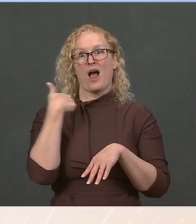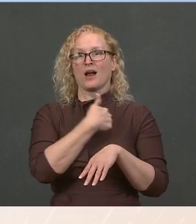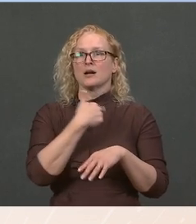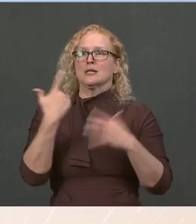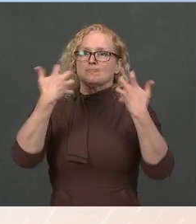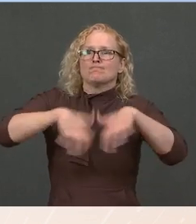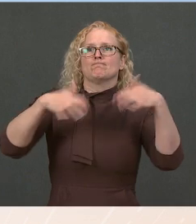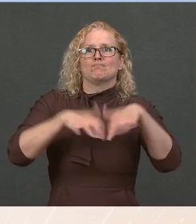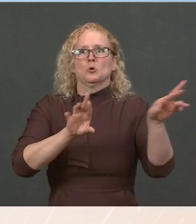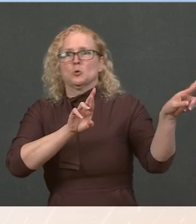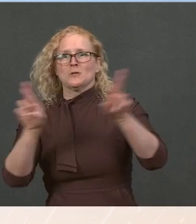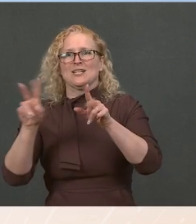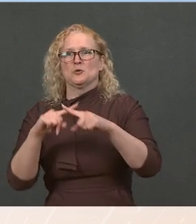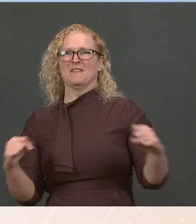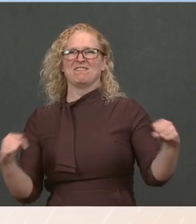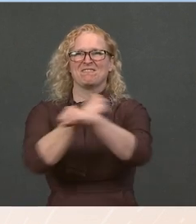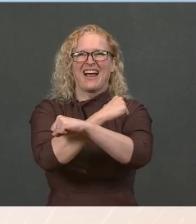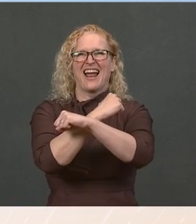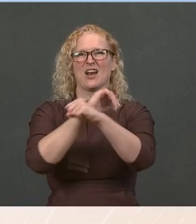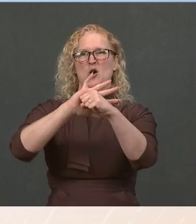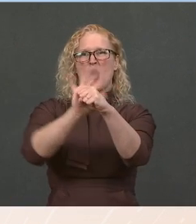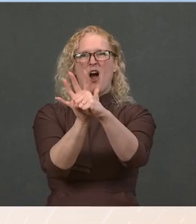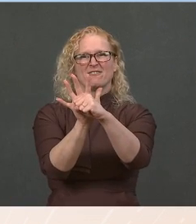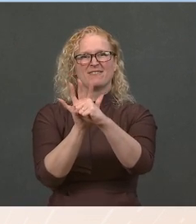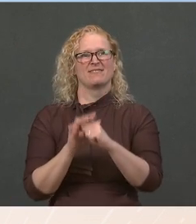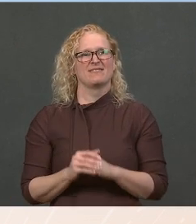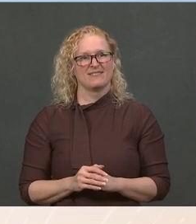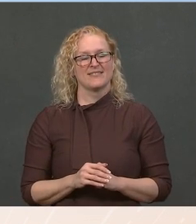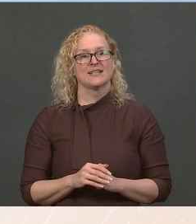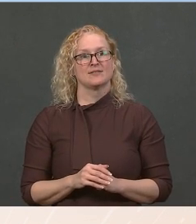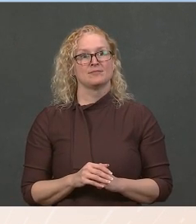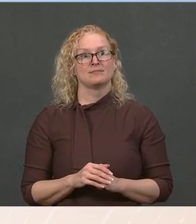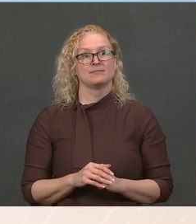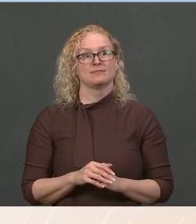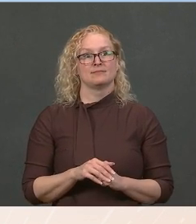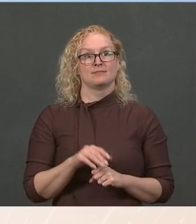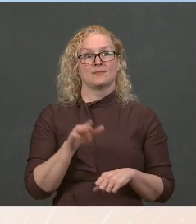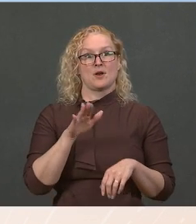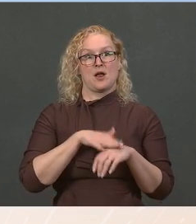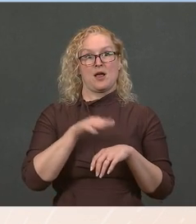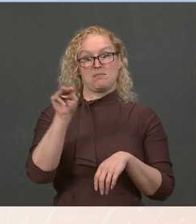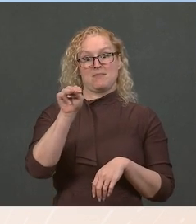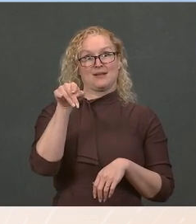in fighting the pandemic. On Monday, we hit 80 percent of adults with at least one shot